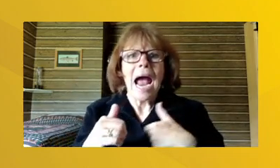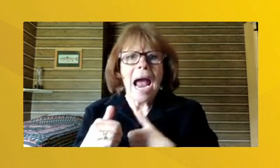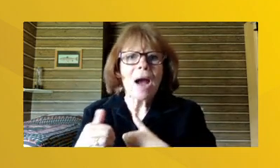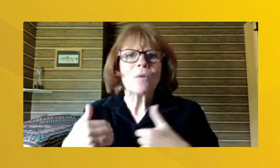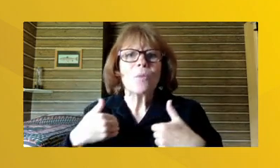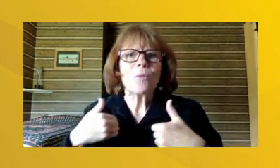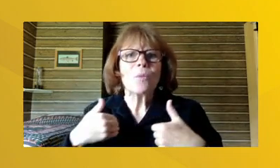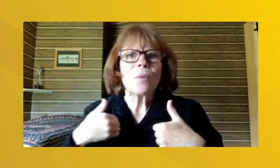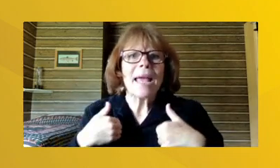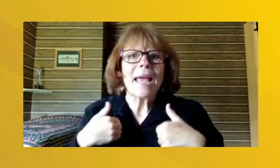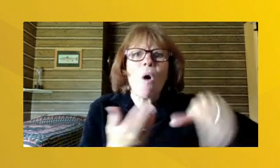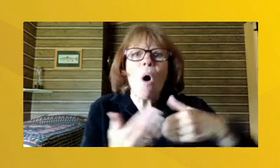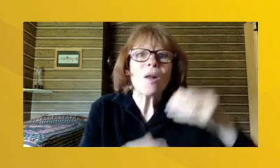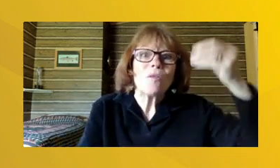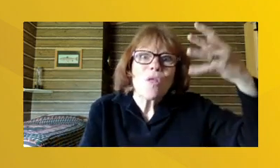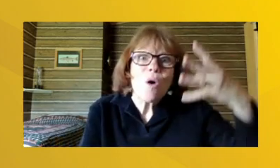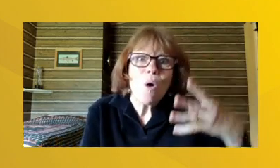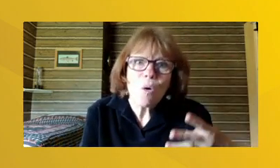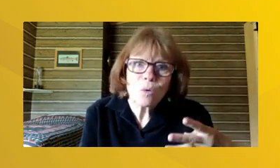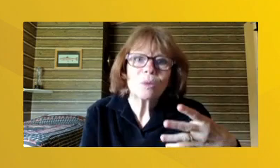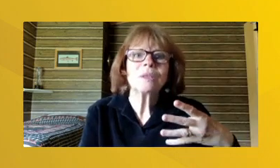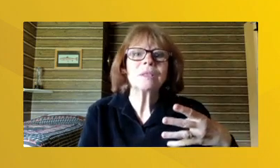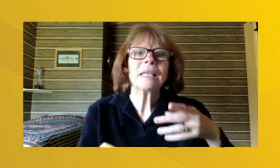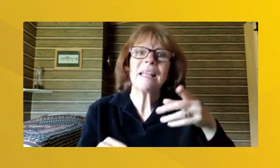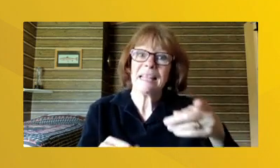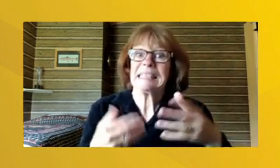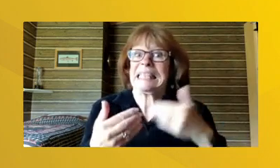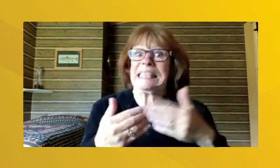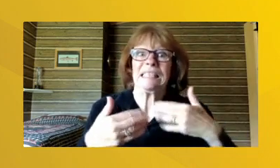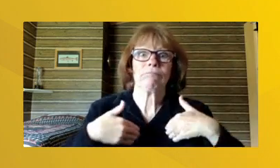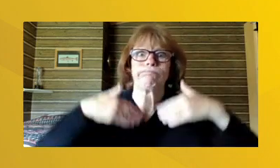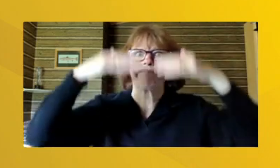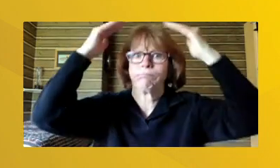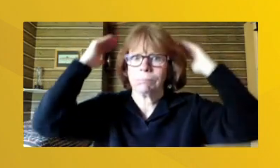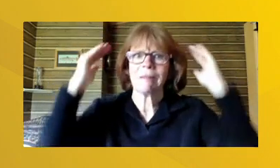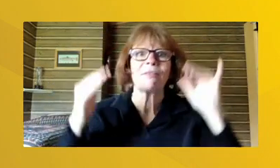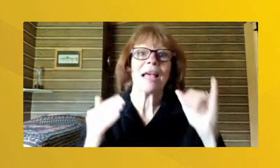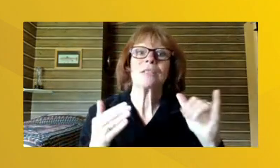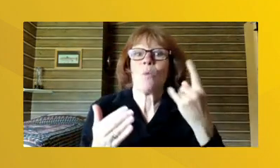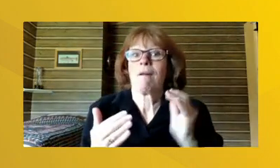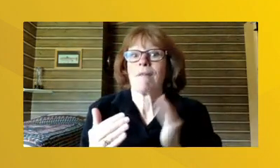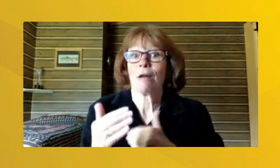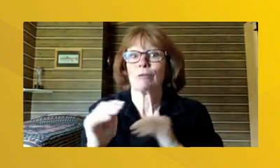supports and inspires but does not overwhelm has been one of our greatest challenges.